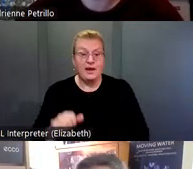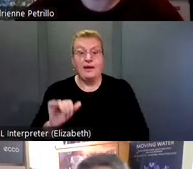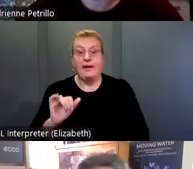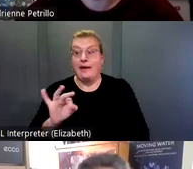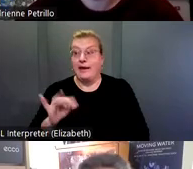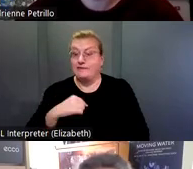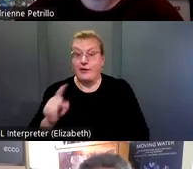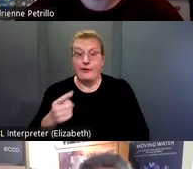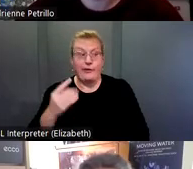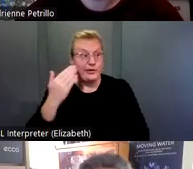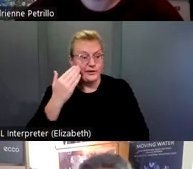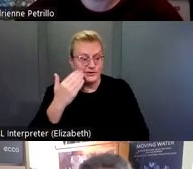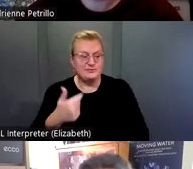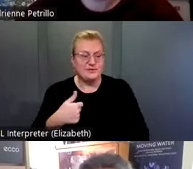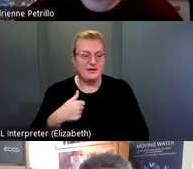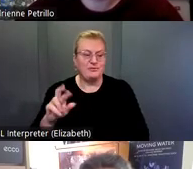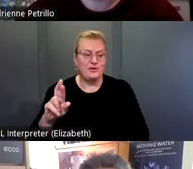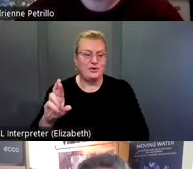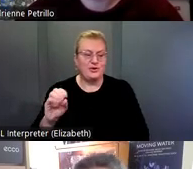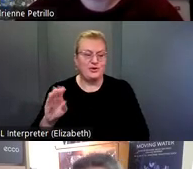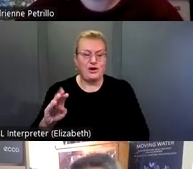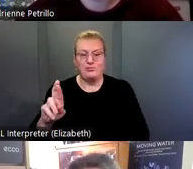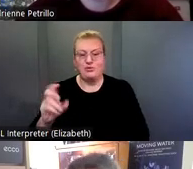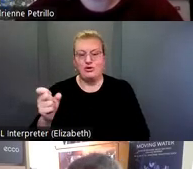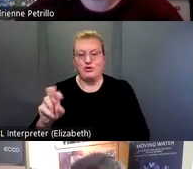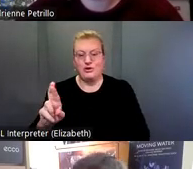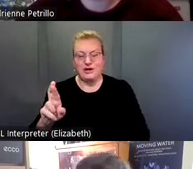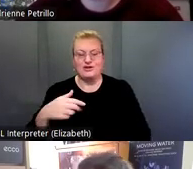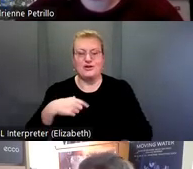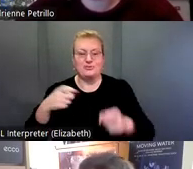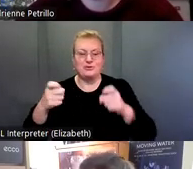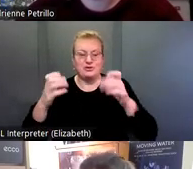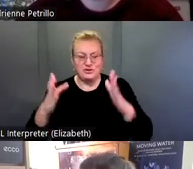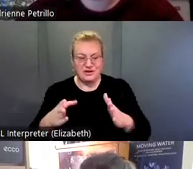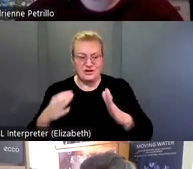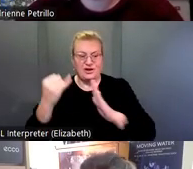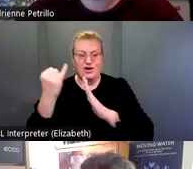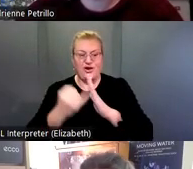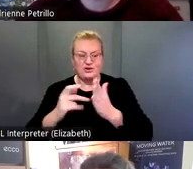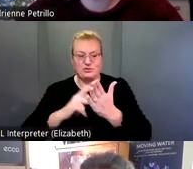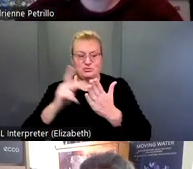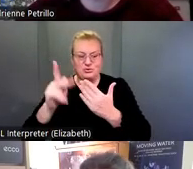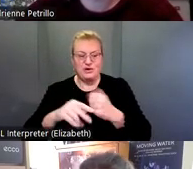Hi, I'm Rob Richter, and I'm director of arts programming at Connecticut College in New London, Connecticut.